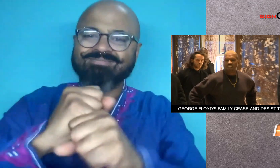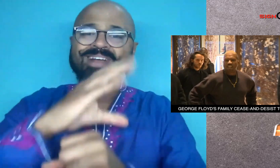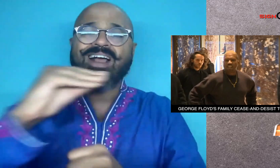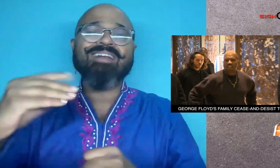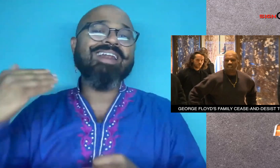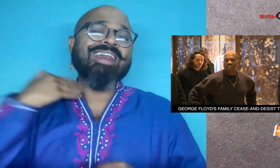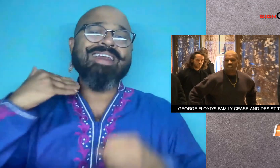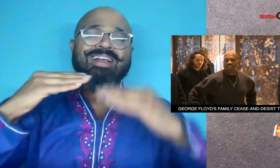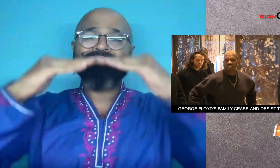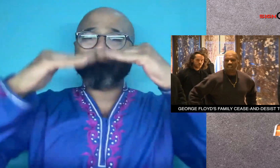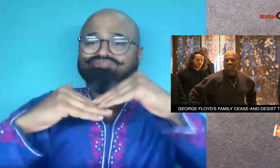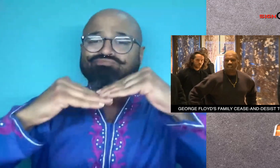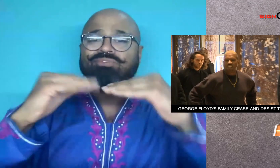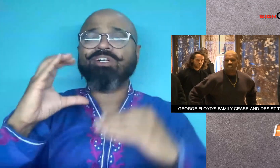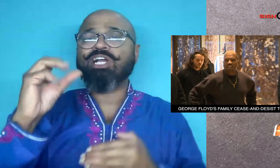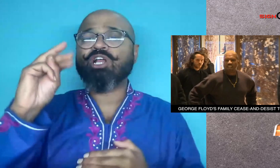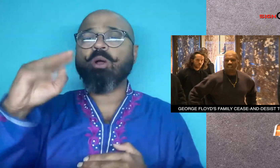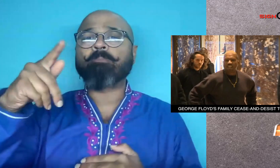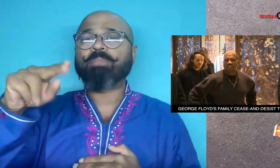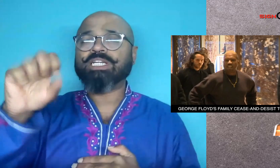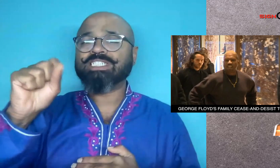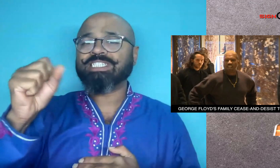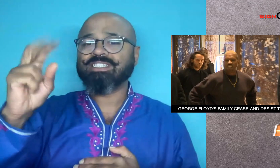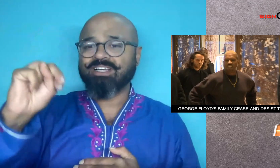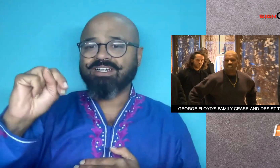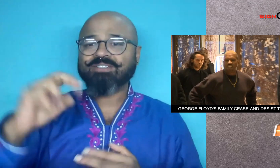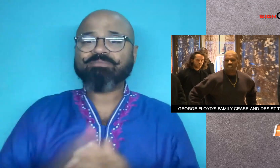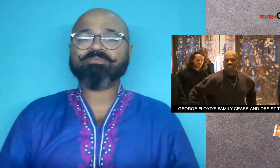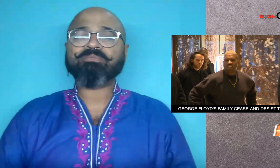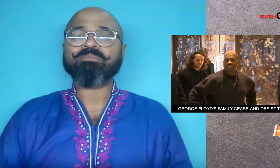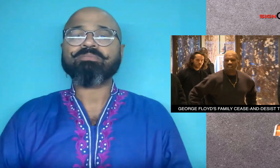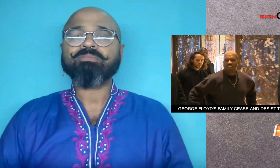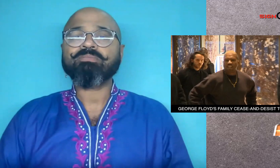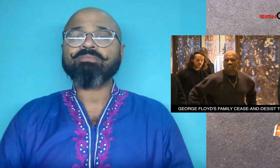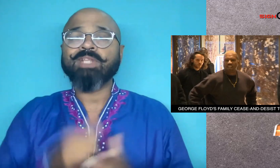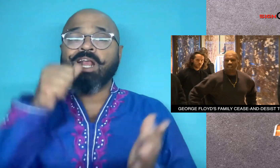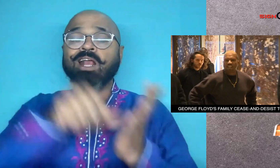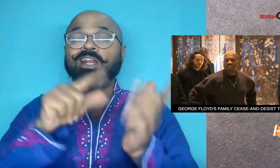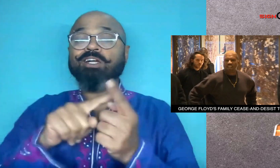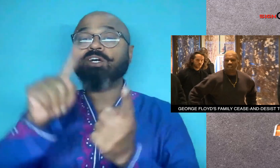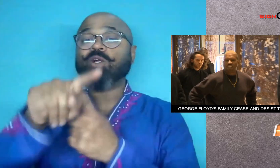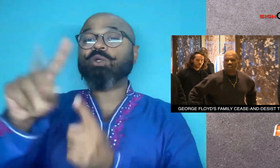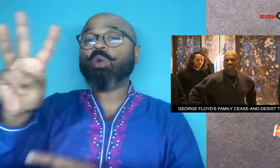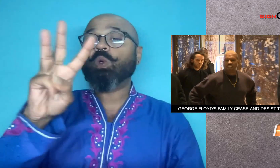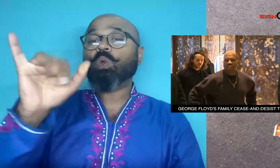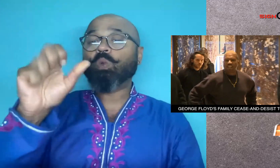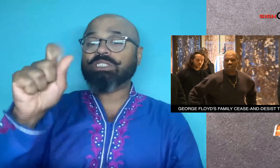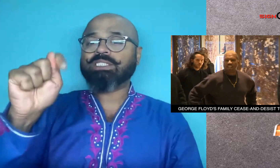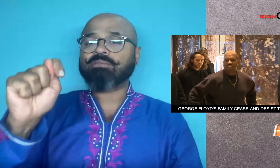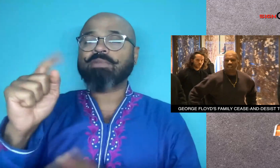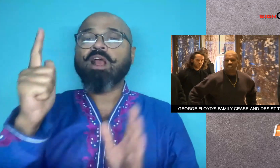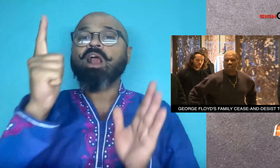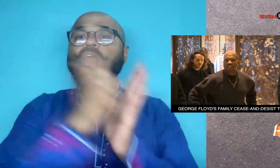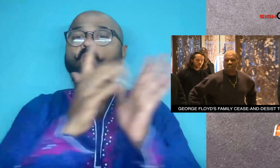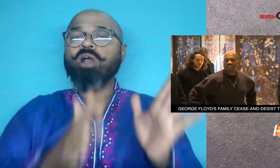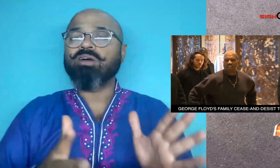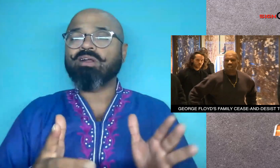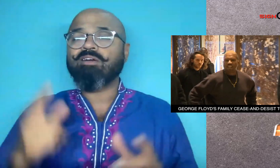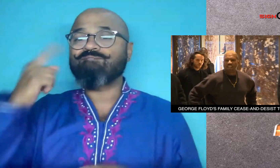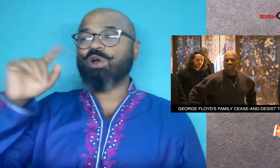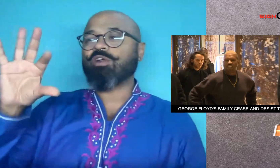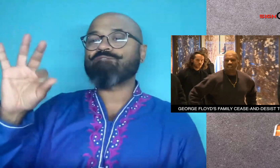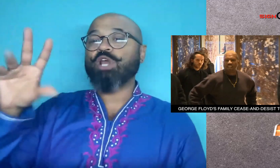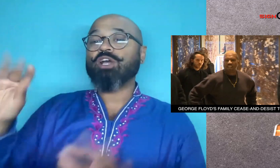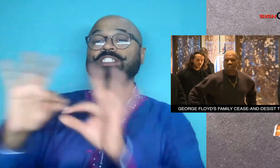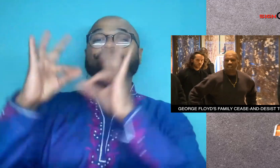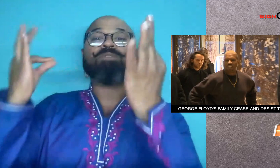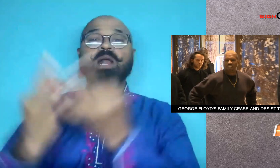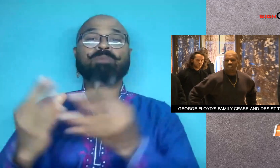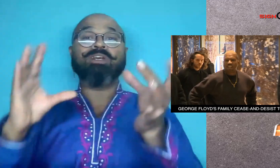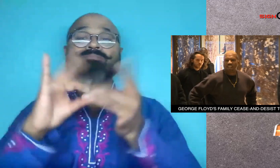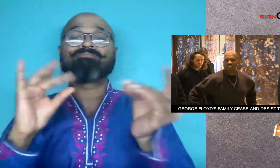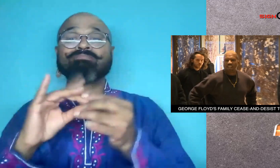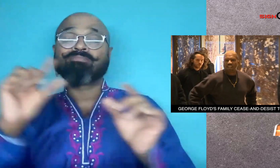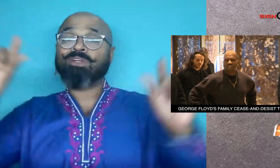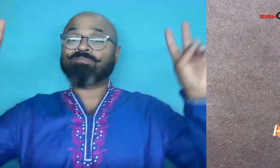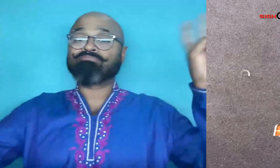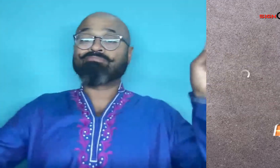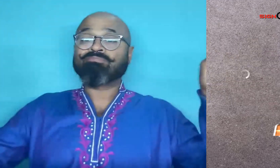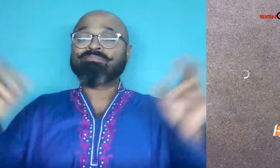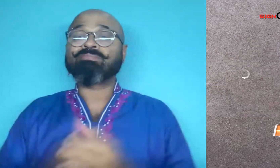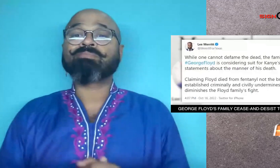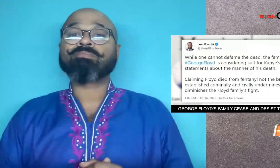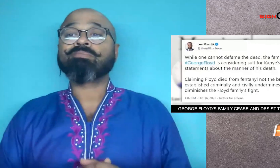death was the result of quote "law enforcement restraint, and neck compression "